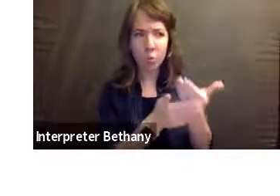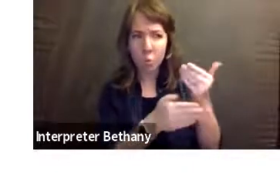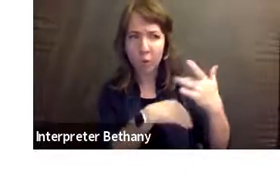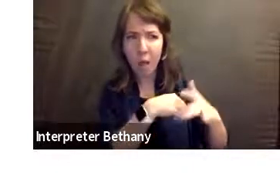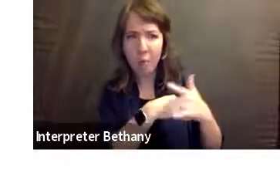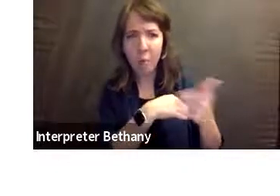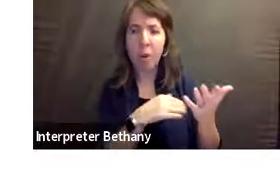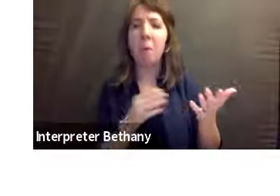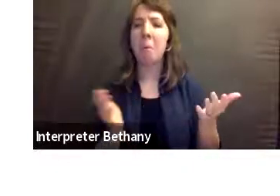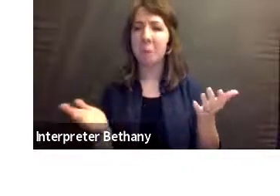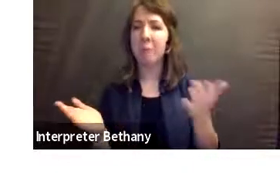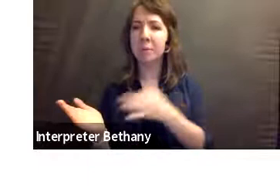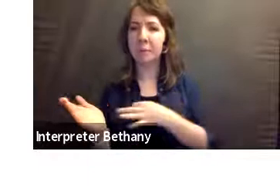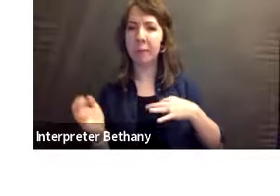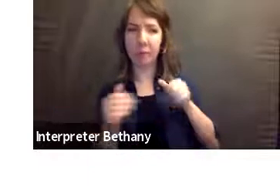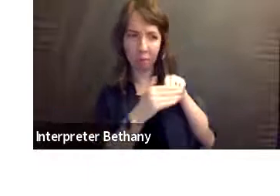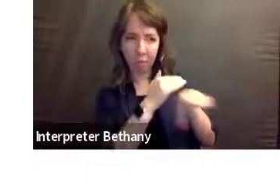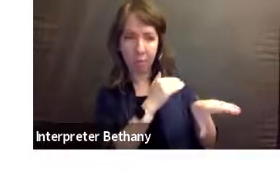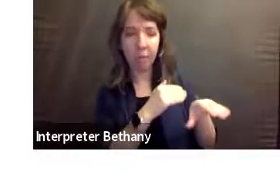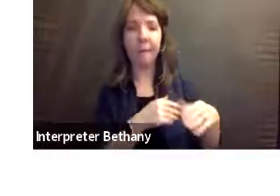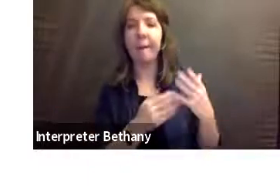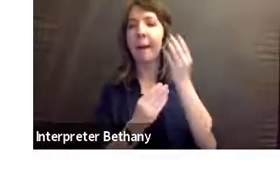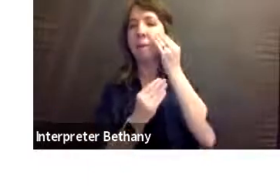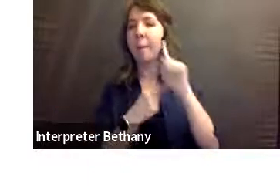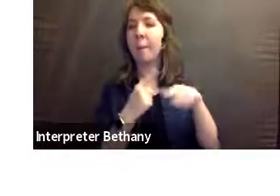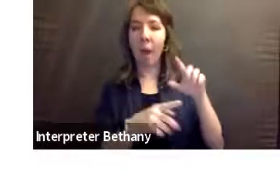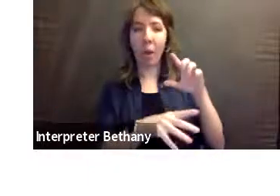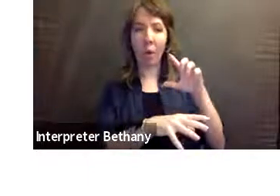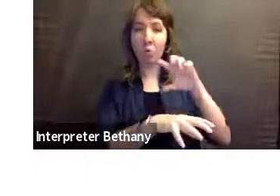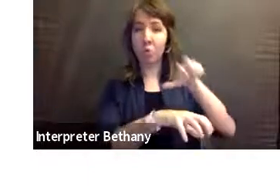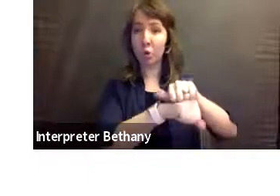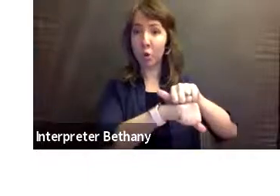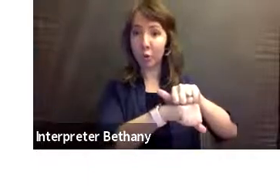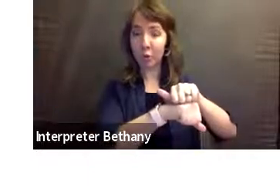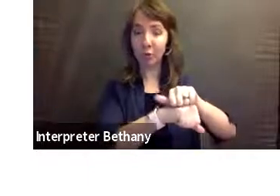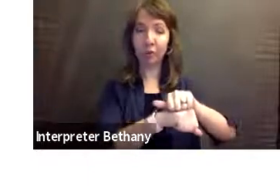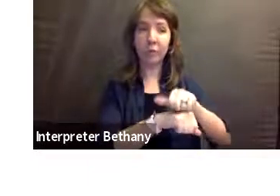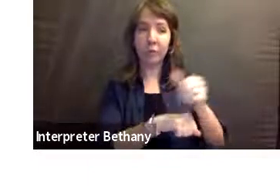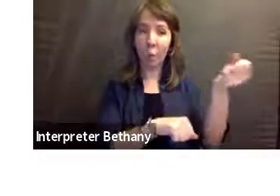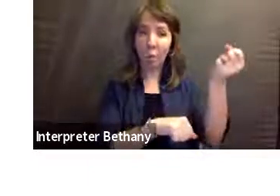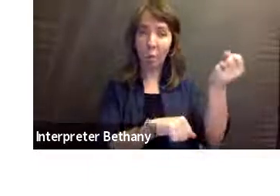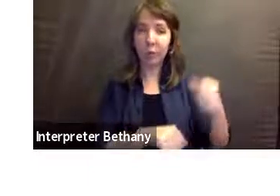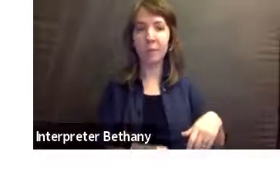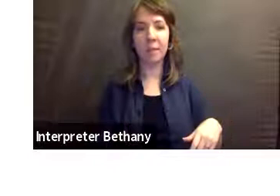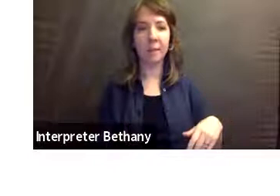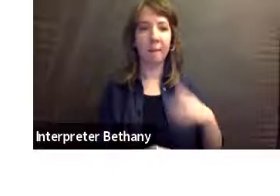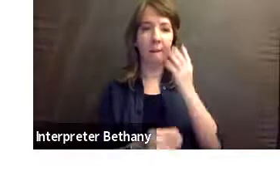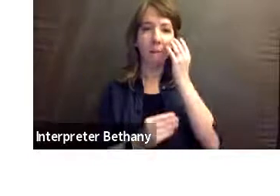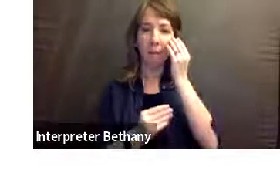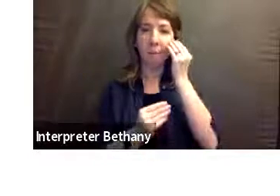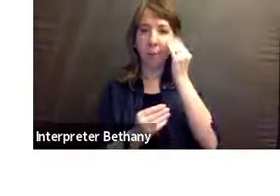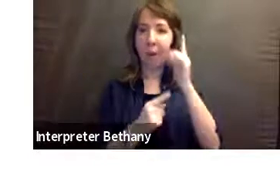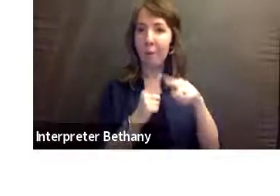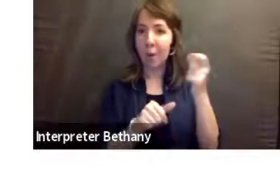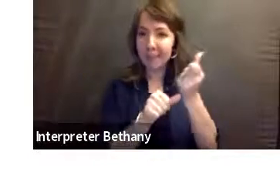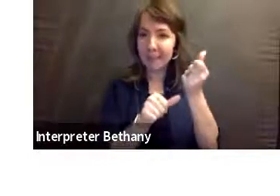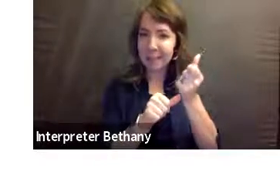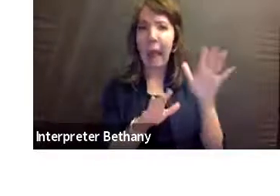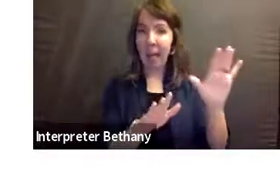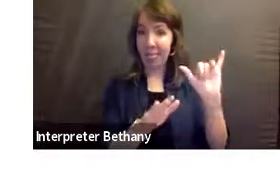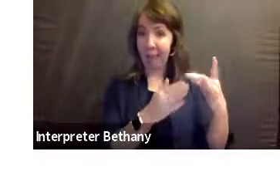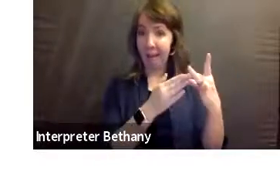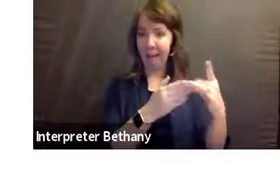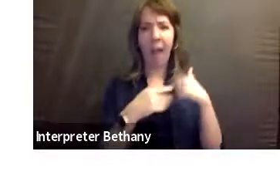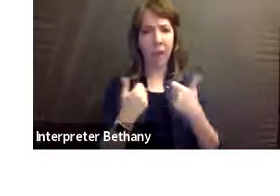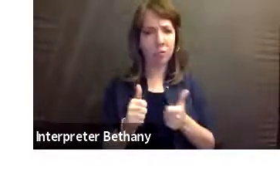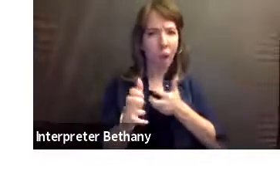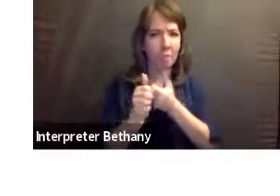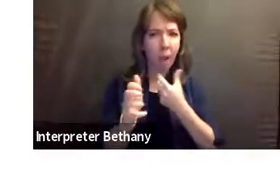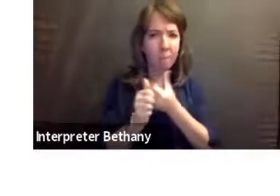Linda Kobashigawa: Information about Course Reserves updates about library instruction and research assistance, I try to keep this diet as up to date as possible. It was a little